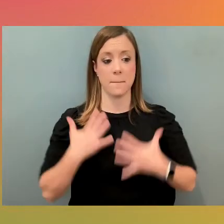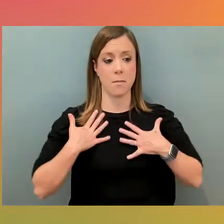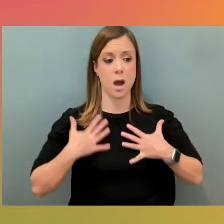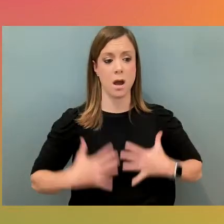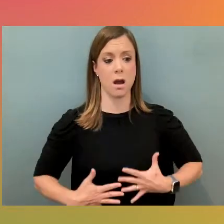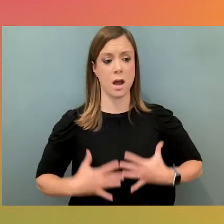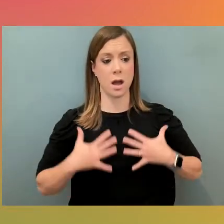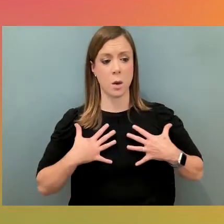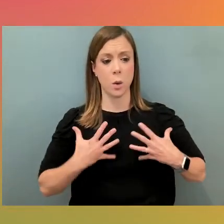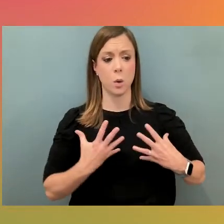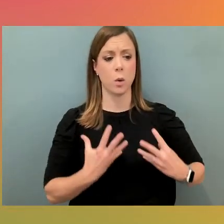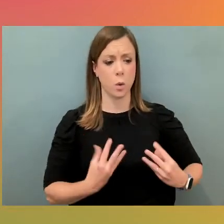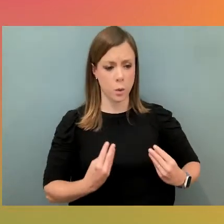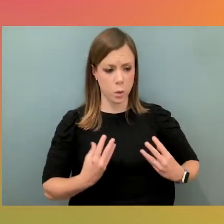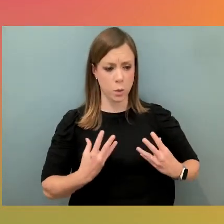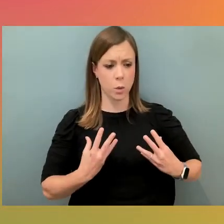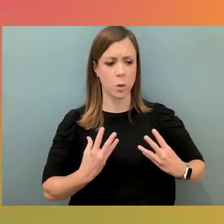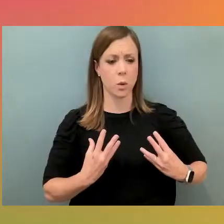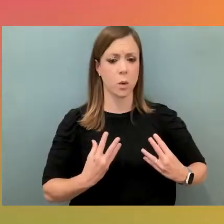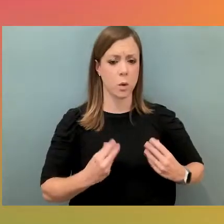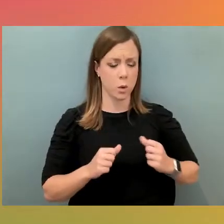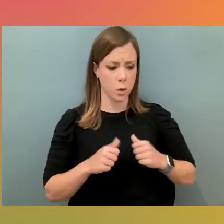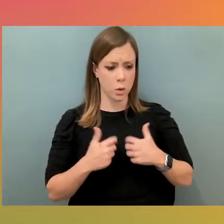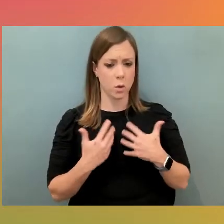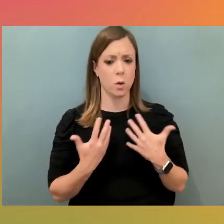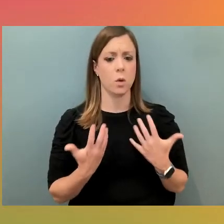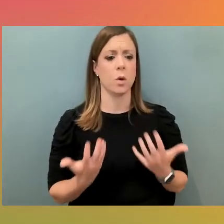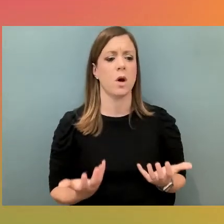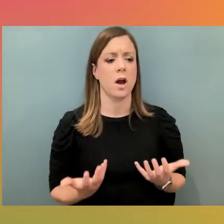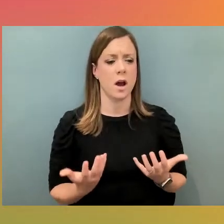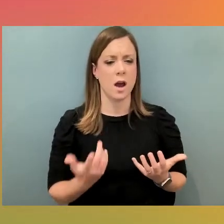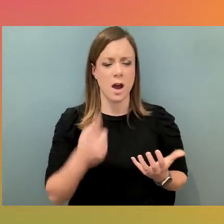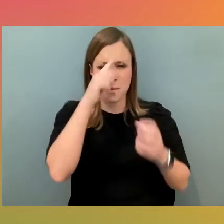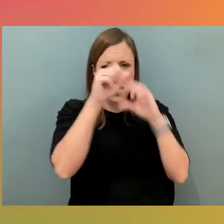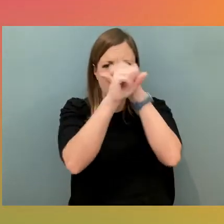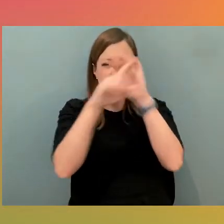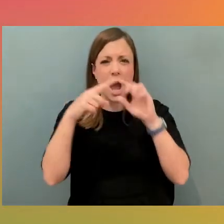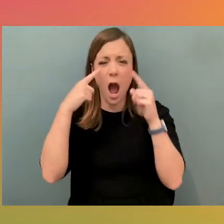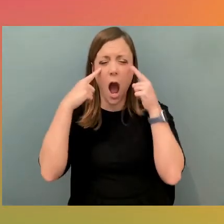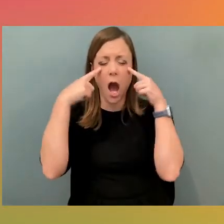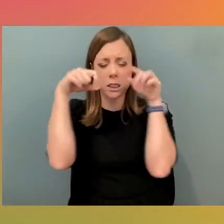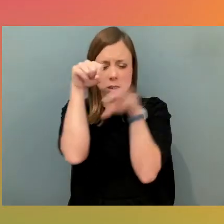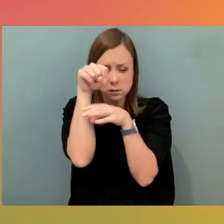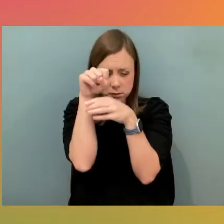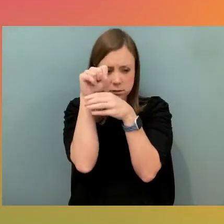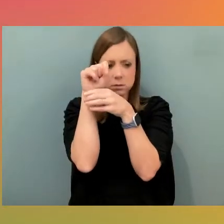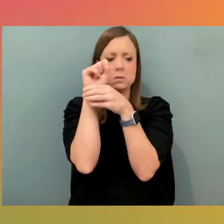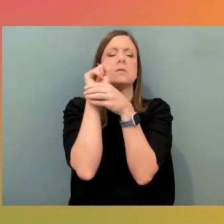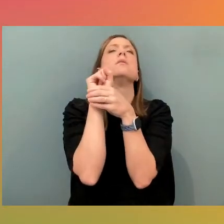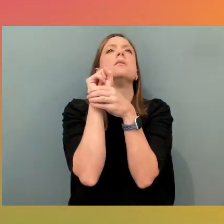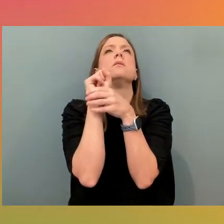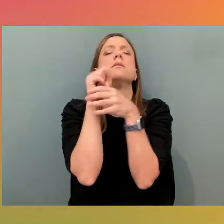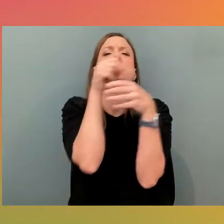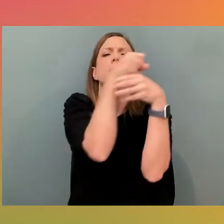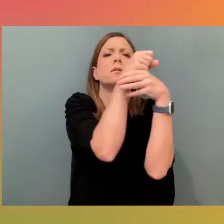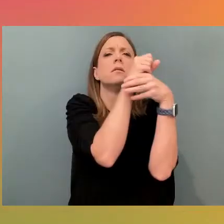SEE IF YOU CAN FULLY SOFTEN THROUGH YOUR BODY.